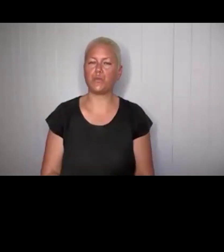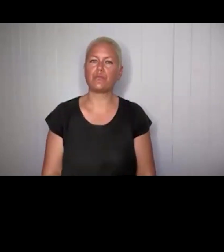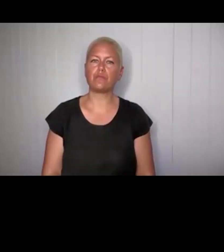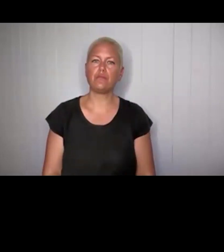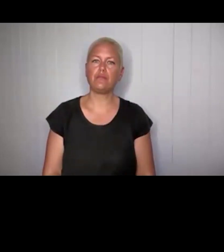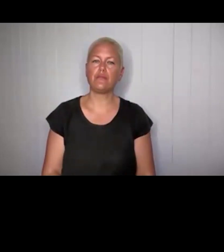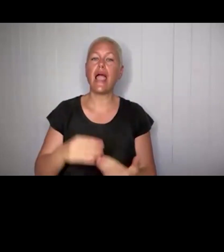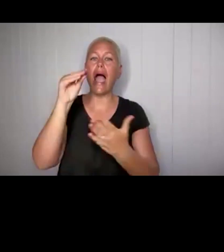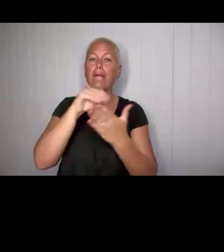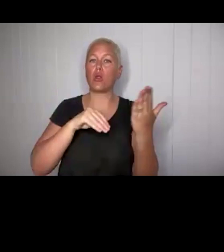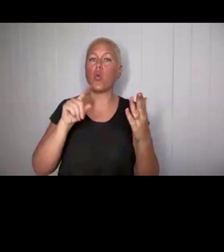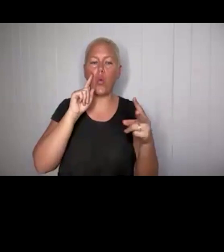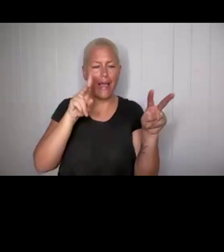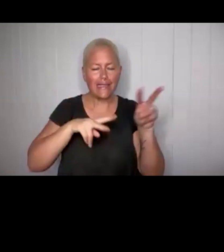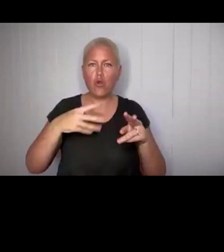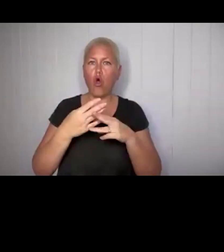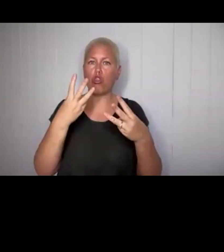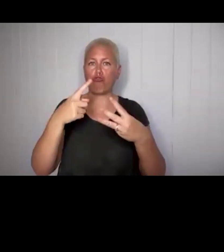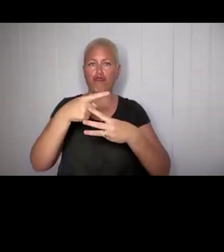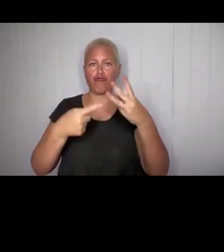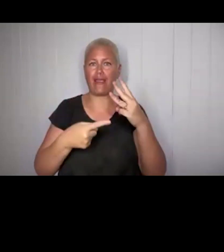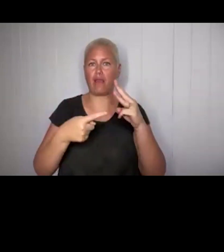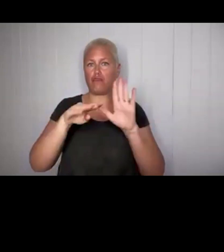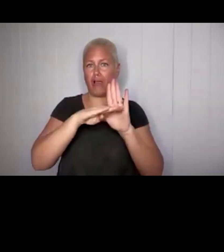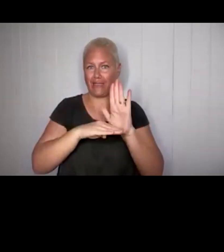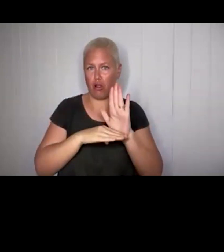Applications will be assessed on three assessment criteria. I will